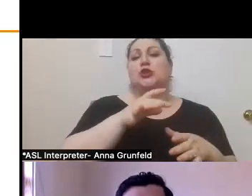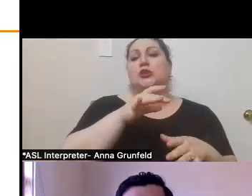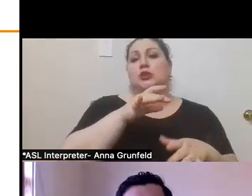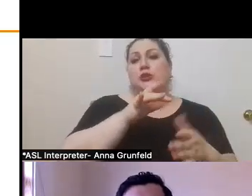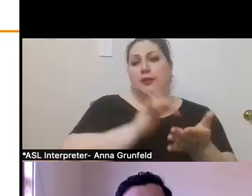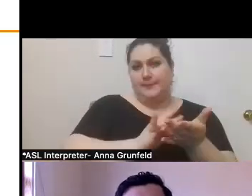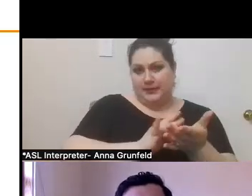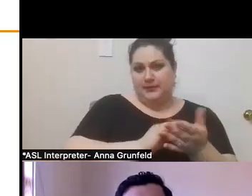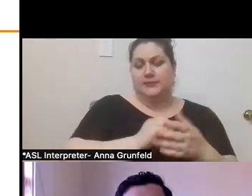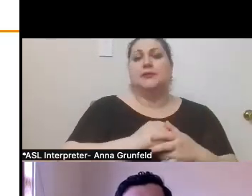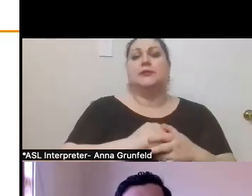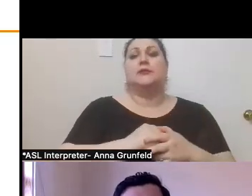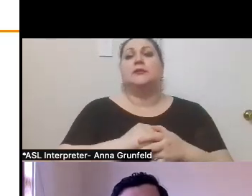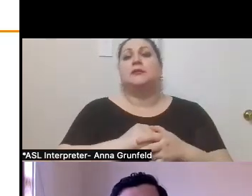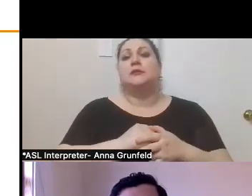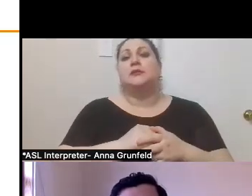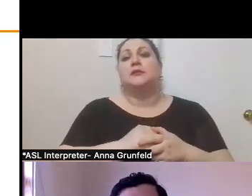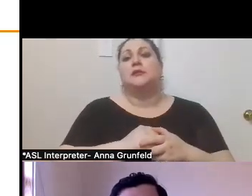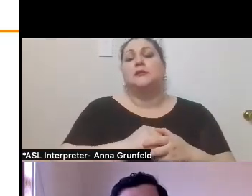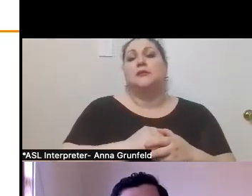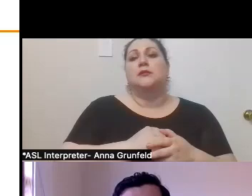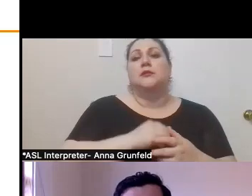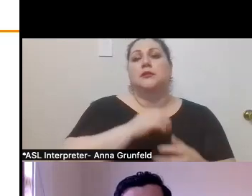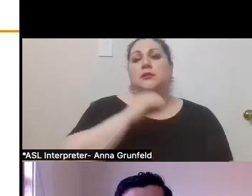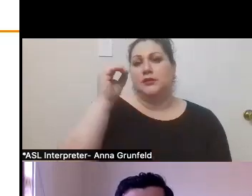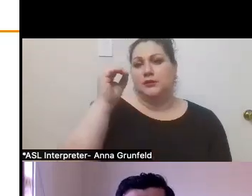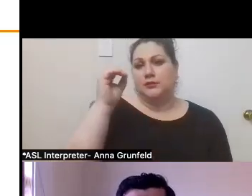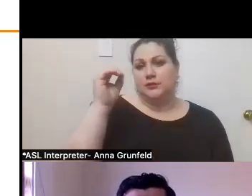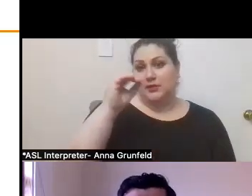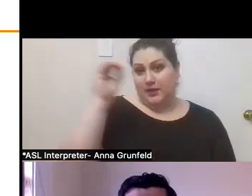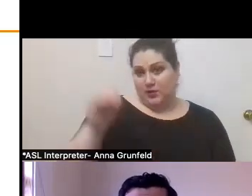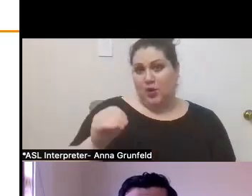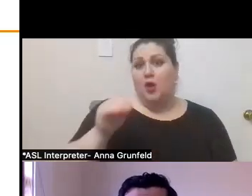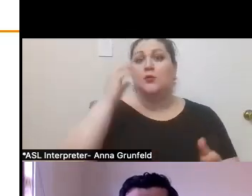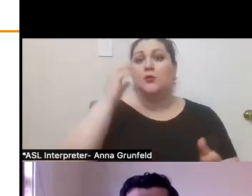residents and medical students in inpatient and outpatient settings.